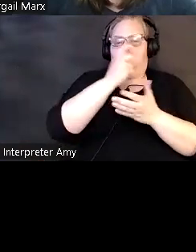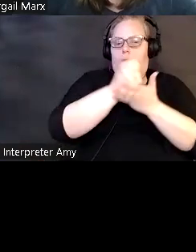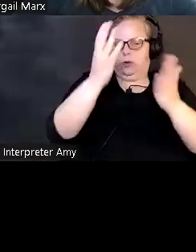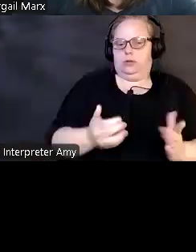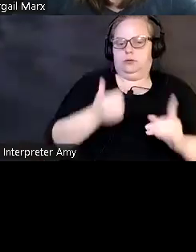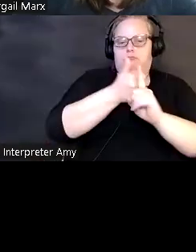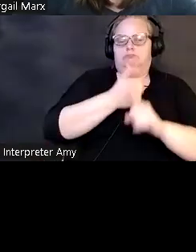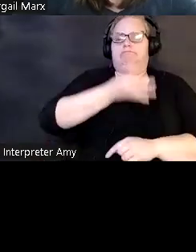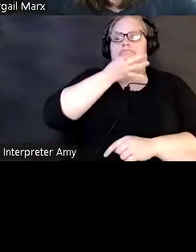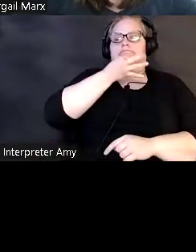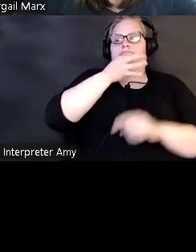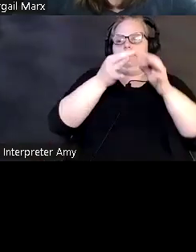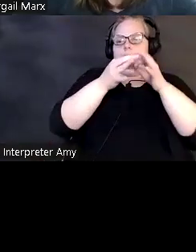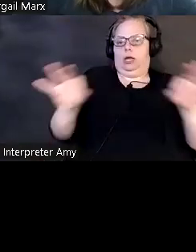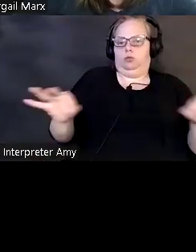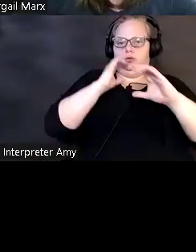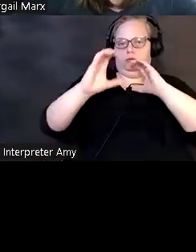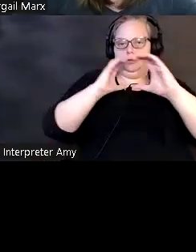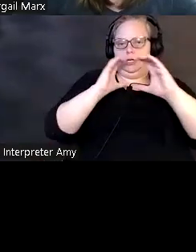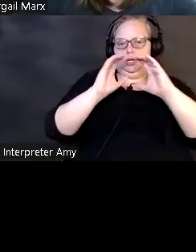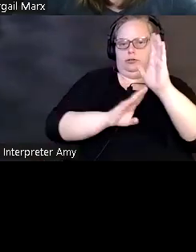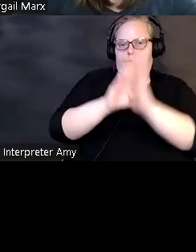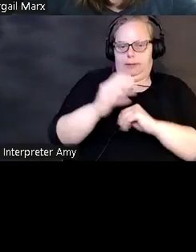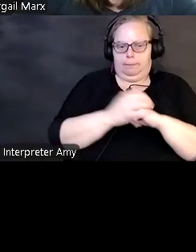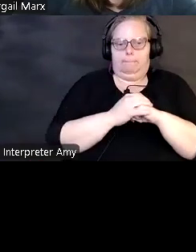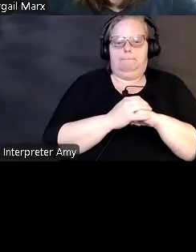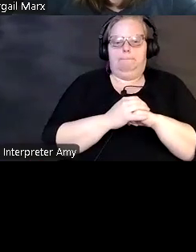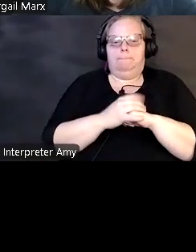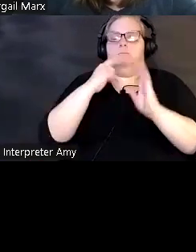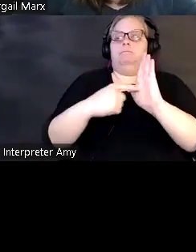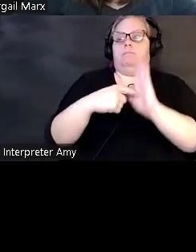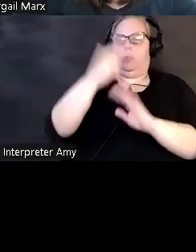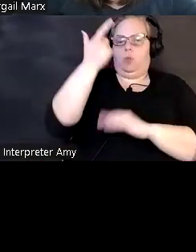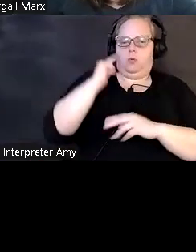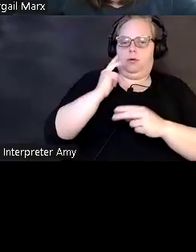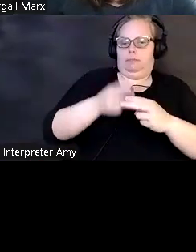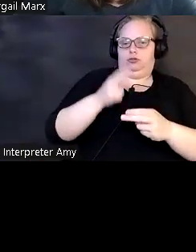language and communication development, so like Laura was mentioning, helping somebody really